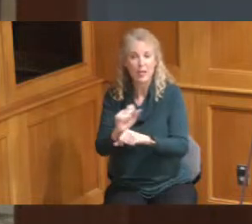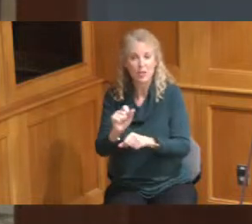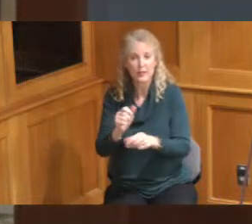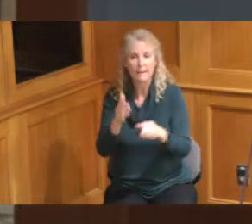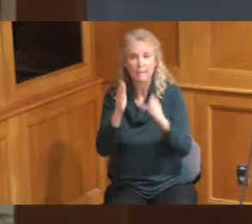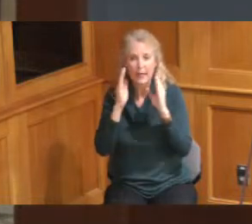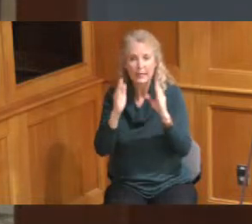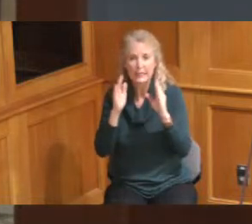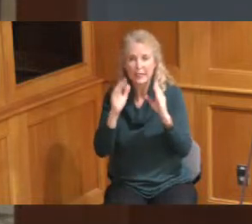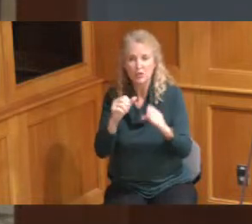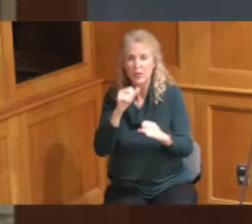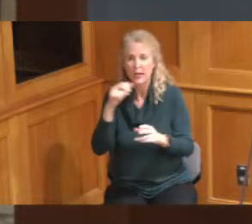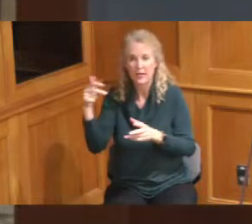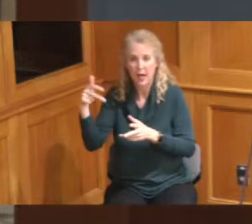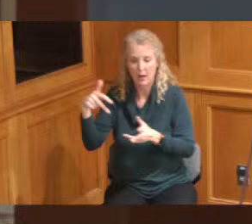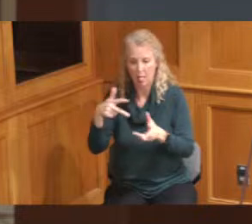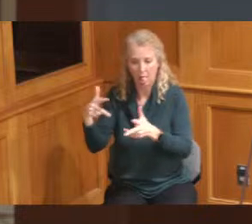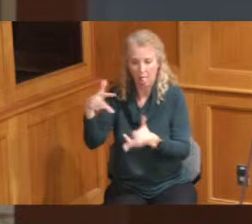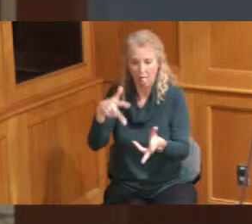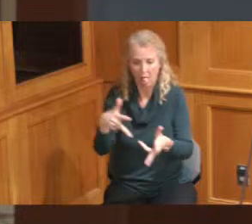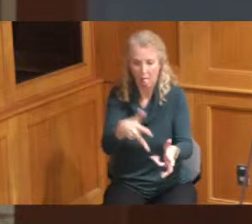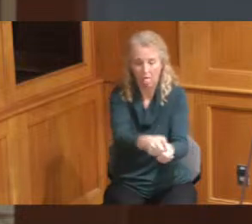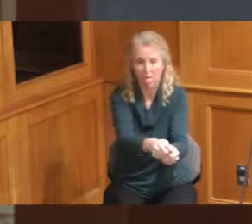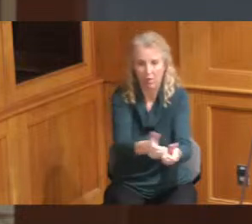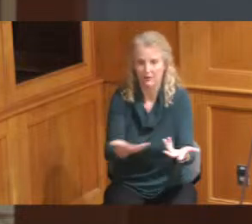and so I think I encourage all residents always pay attention to the weather as we enter severe